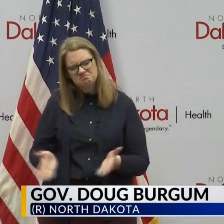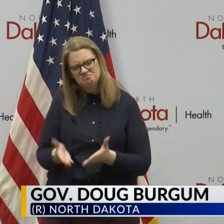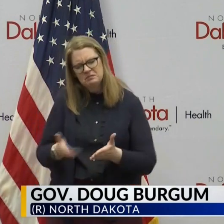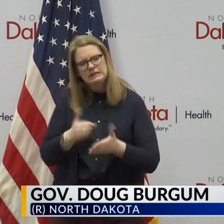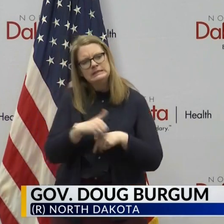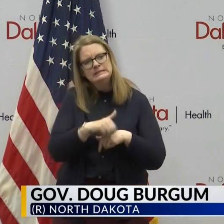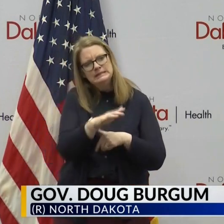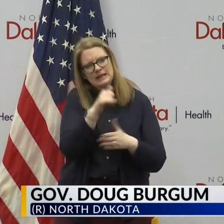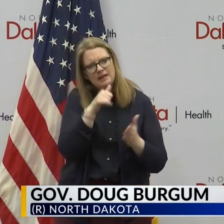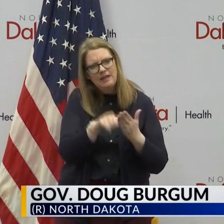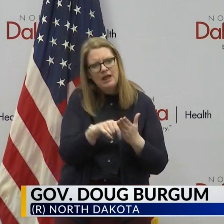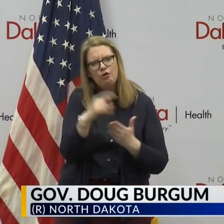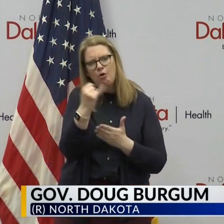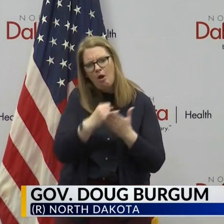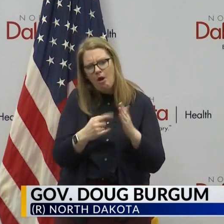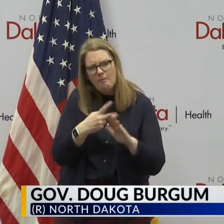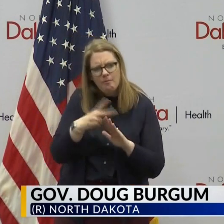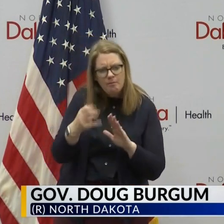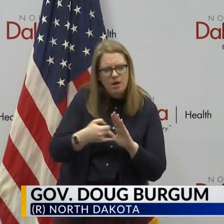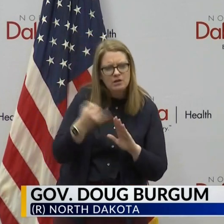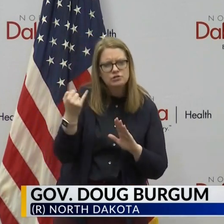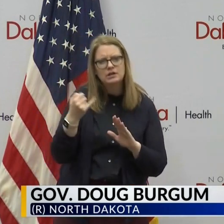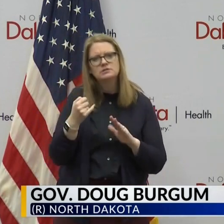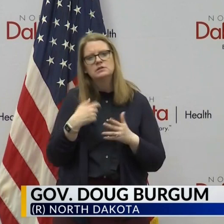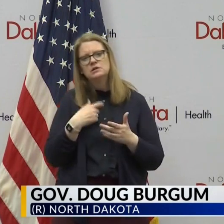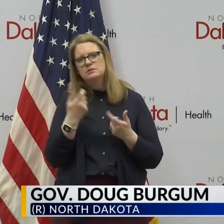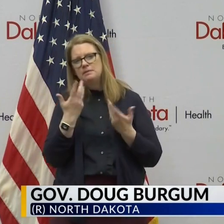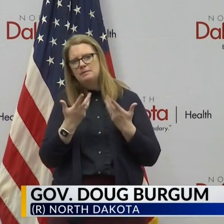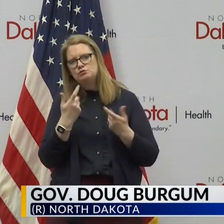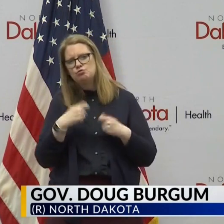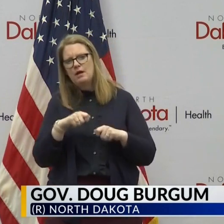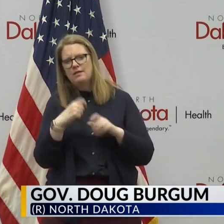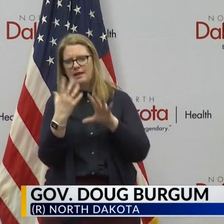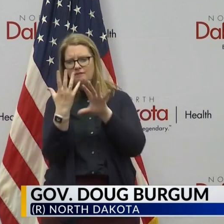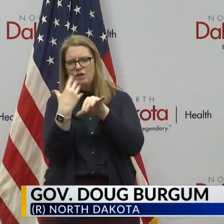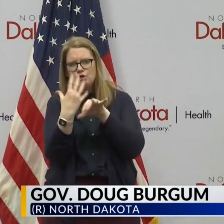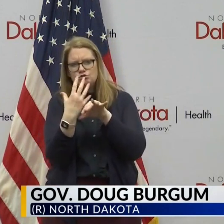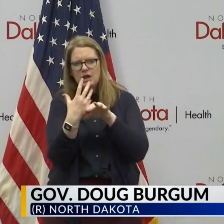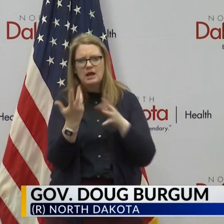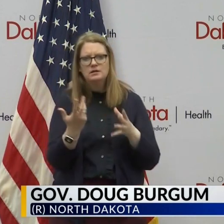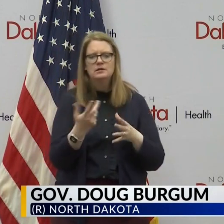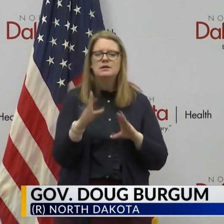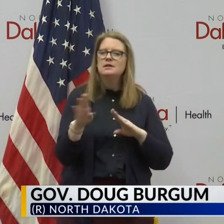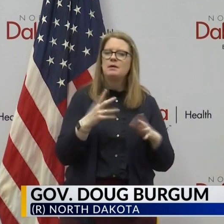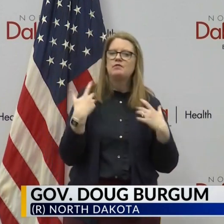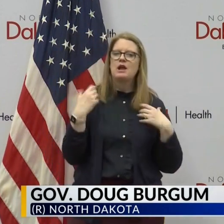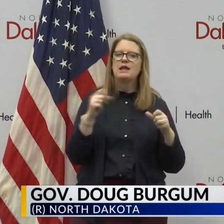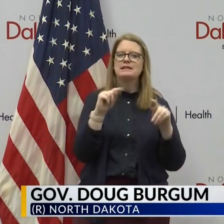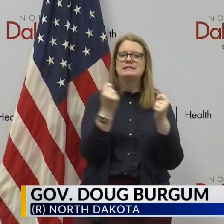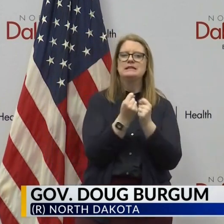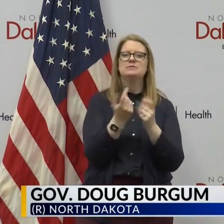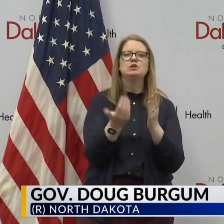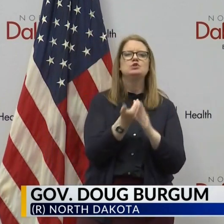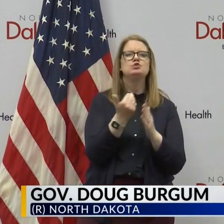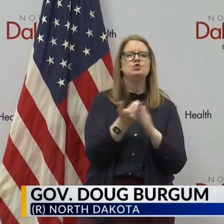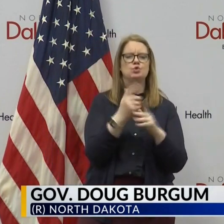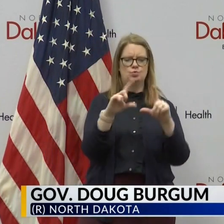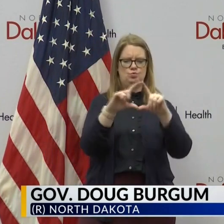CHILD'S FEELING IS IMPORTANT. THE CHILD MAY WANT TO HELP THE FAMILY MEMBER WHILE THEY'RE SICK. ENCOURAGE THEM TO SEND CARDS,